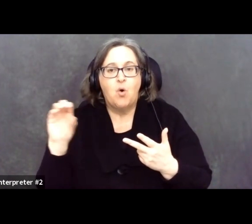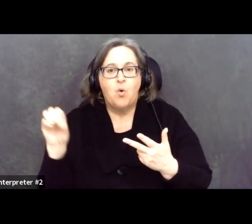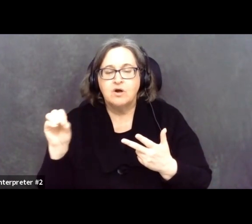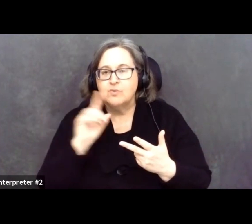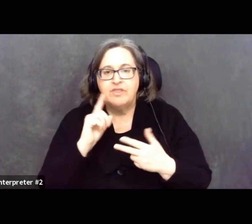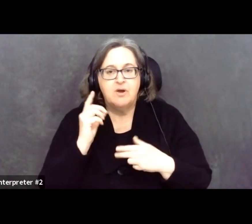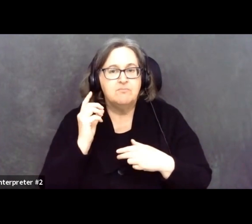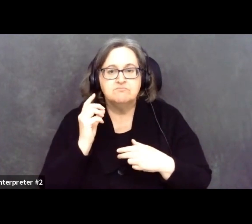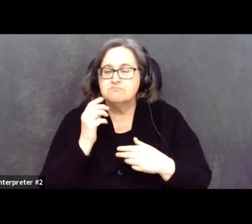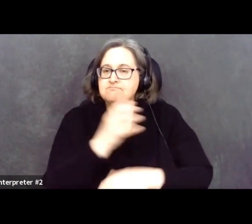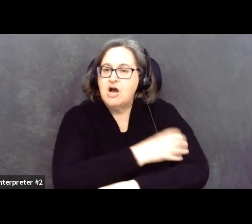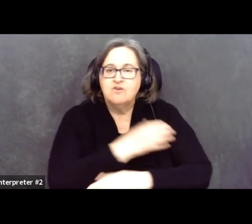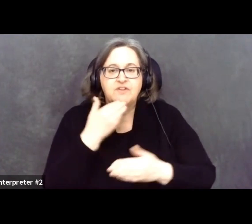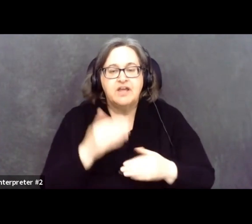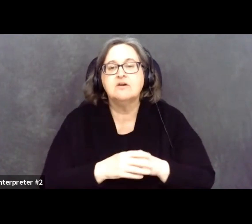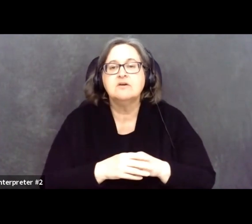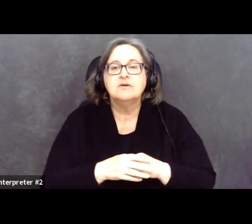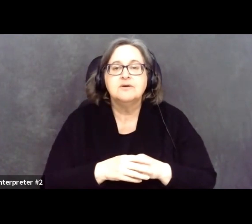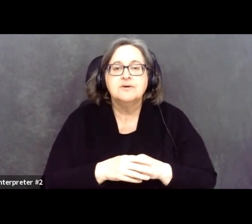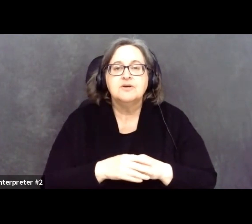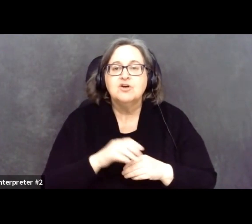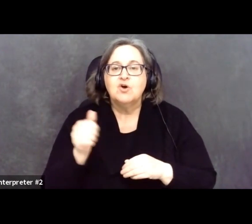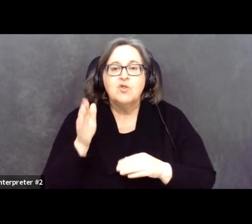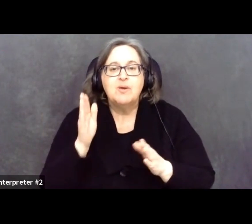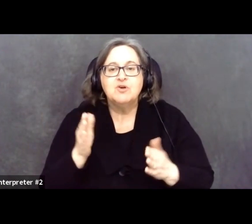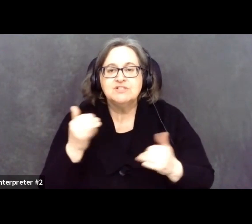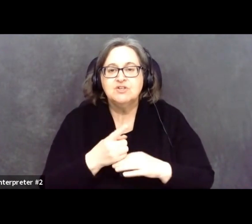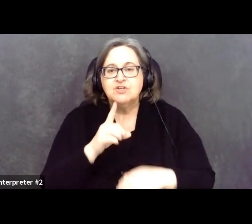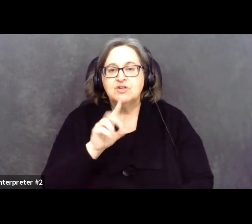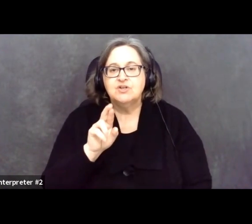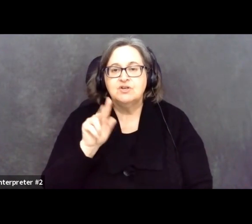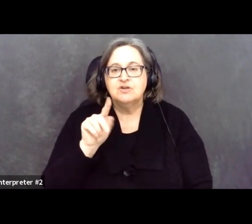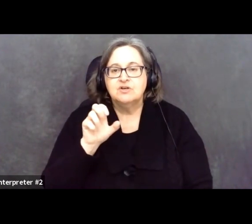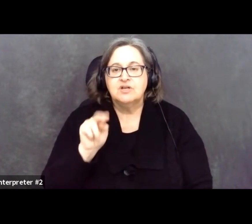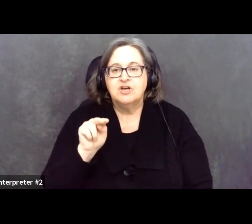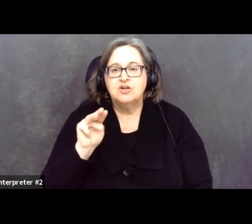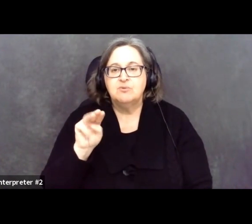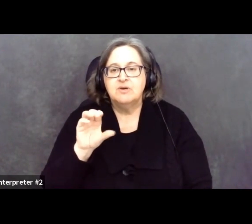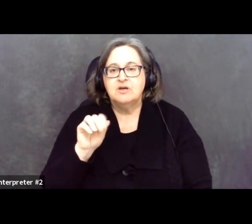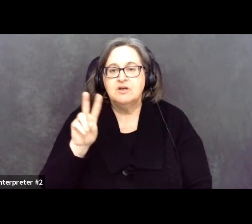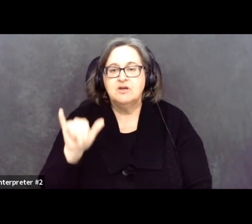Thank you for being here. Other presenters today, Dr. Karen McAvoy and Dr. Brendan Eagan Johnson